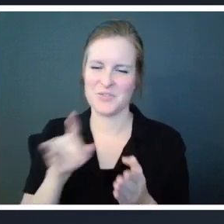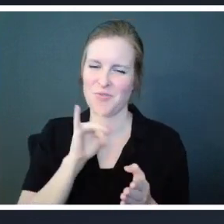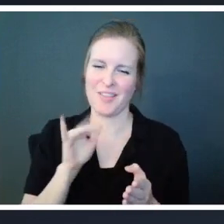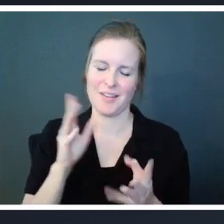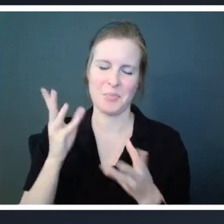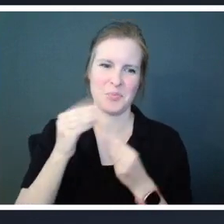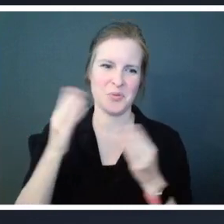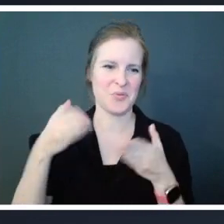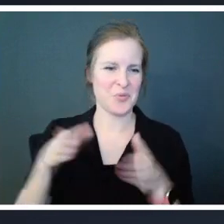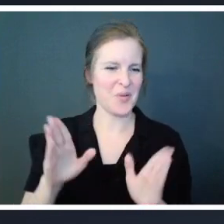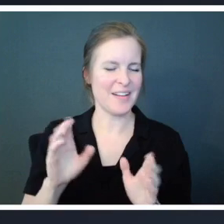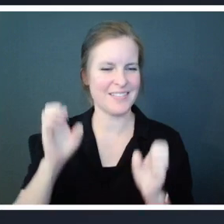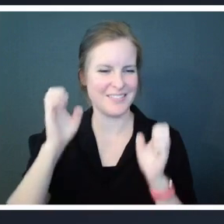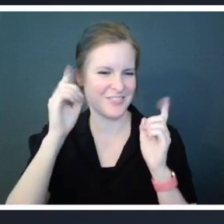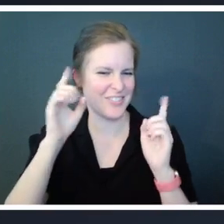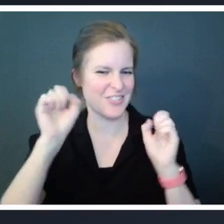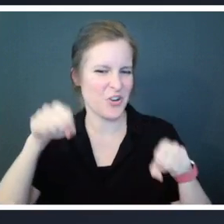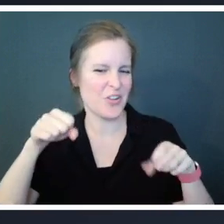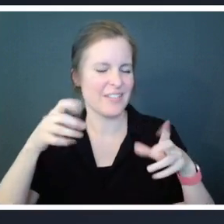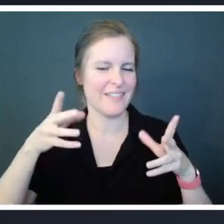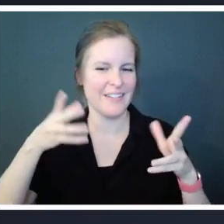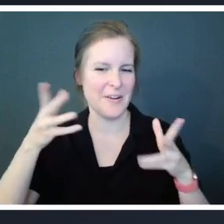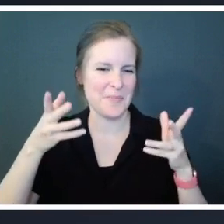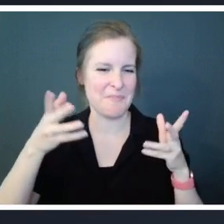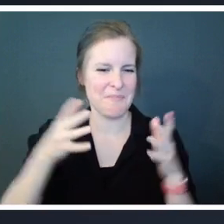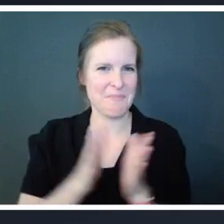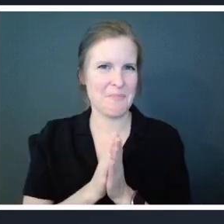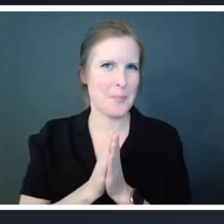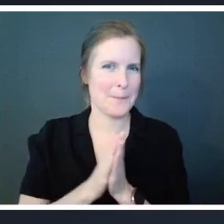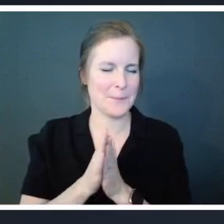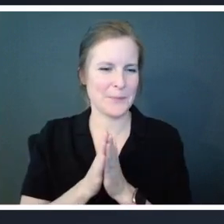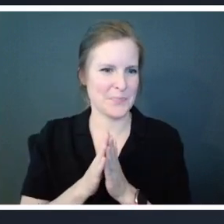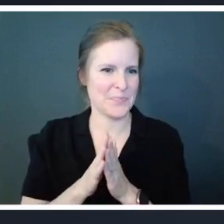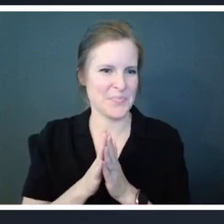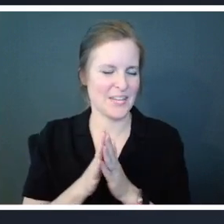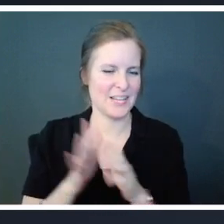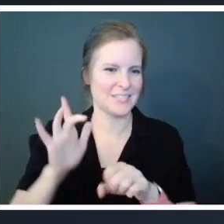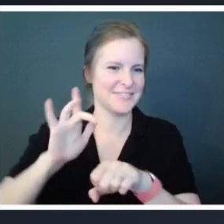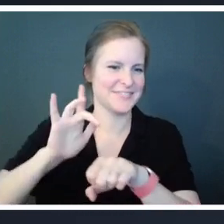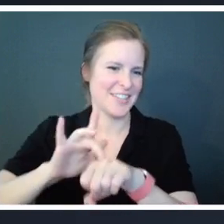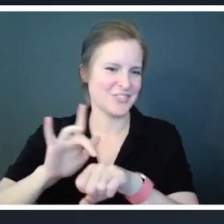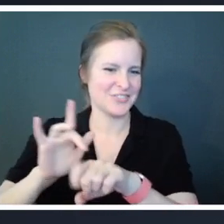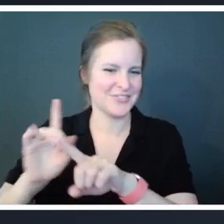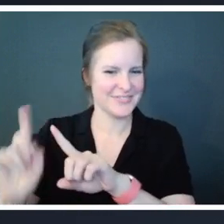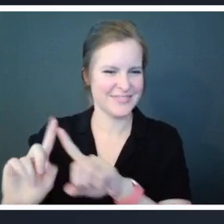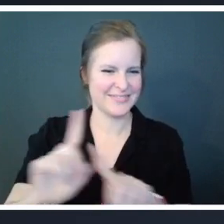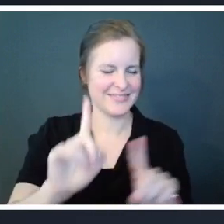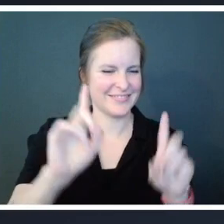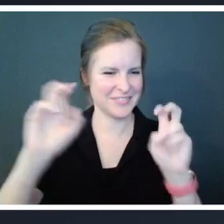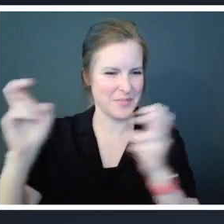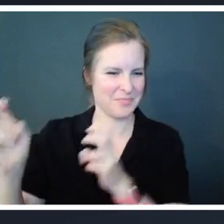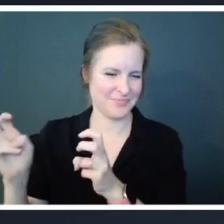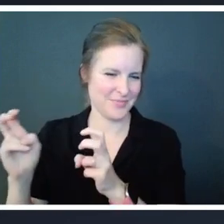or whoever to tap into things that, like, children and young learners get excited by. And, you know,